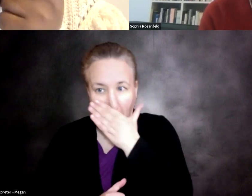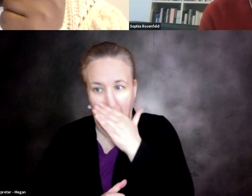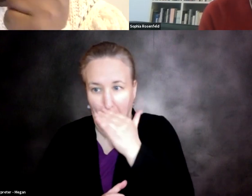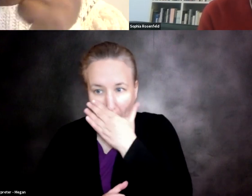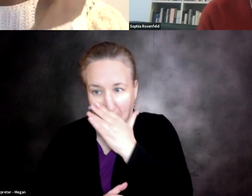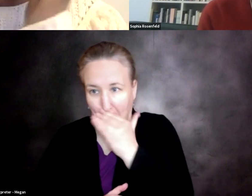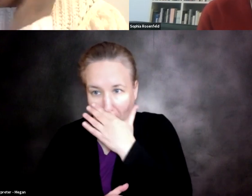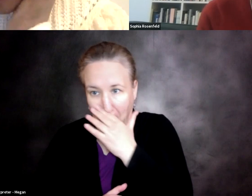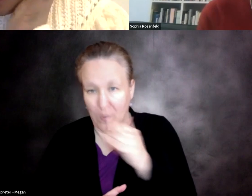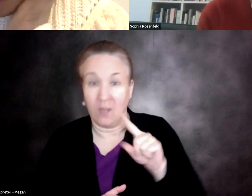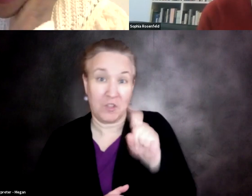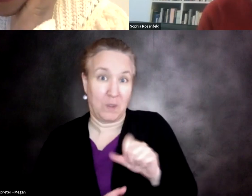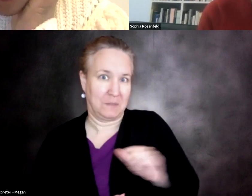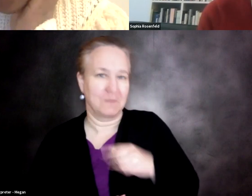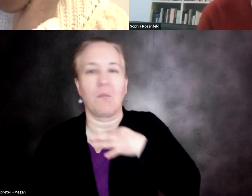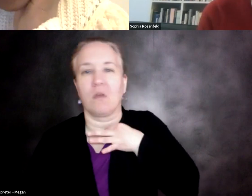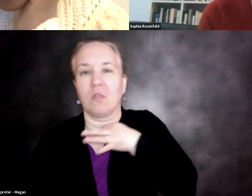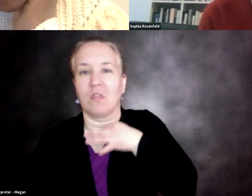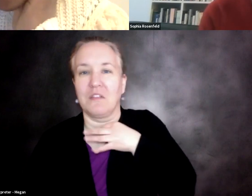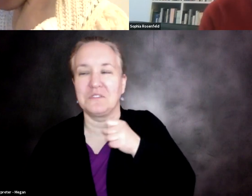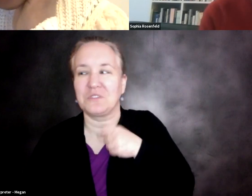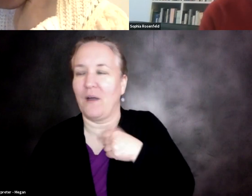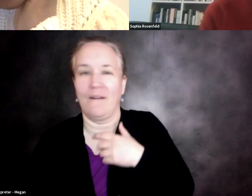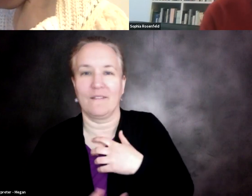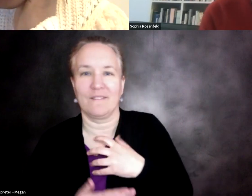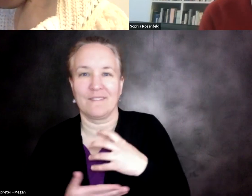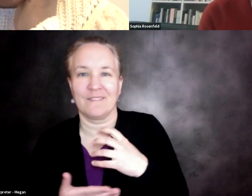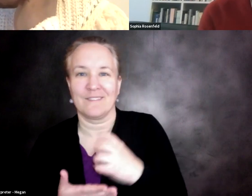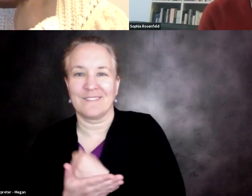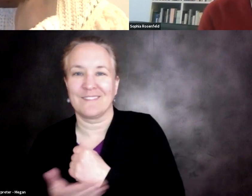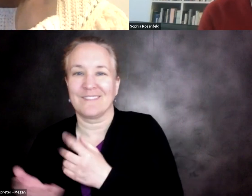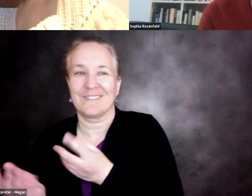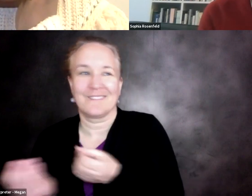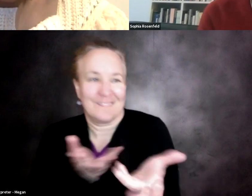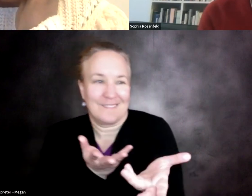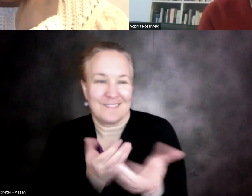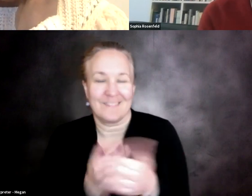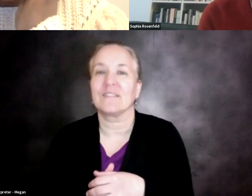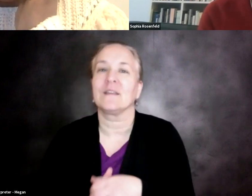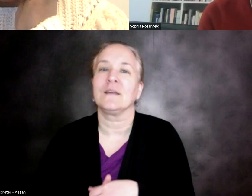so I'm using my prerogative as the conversant, here.